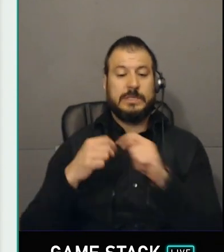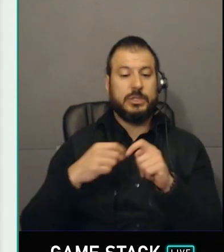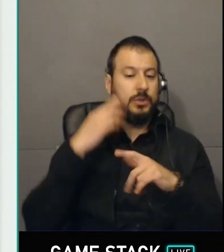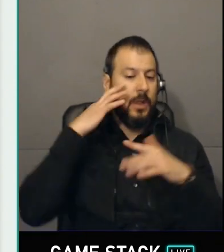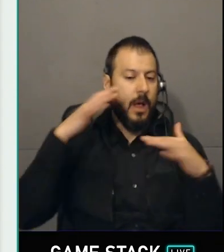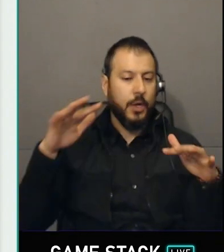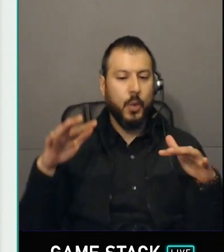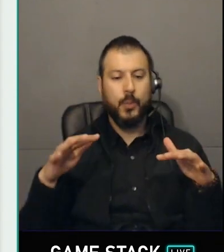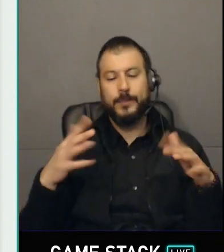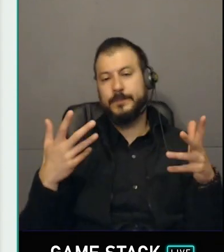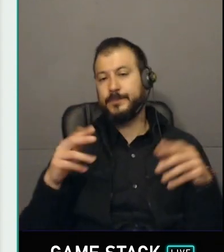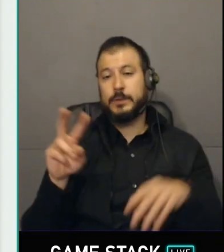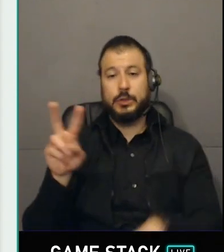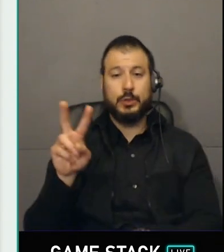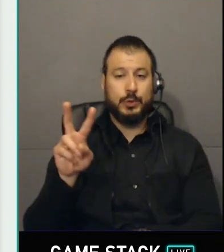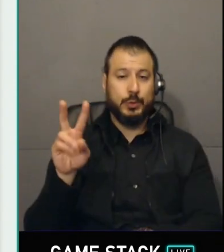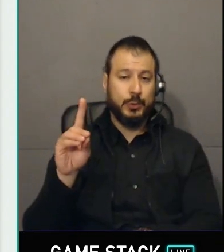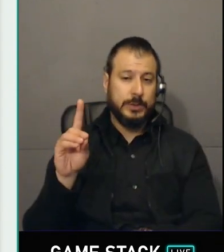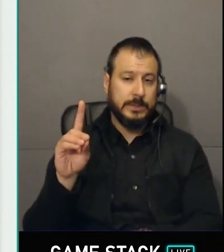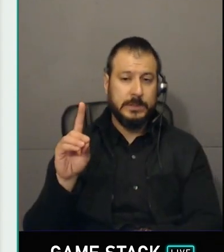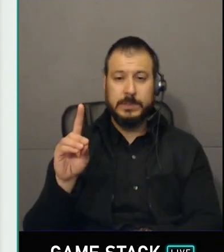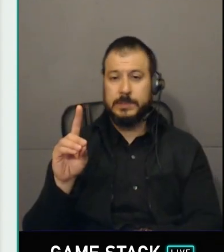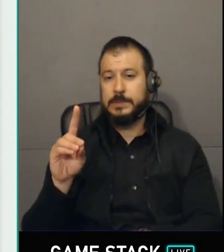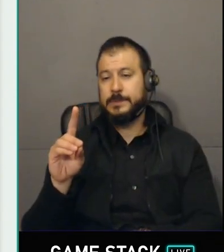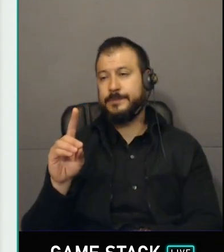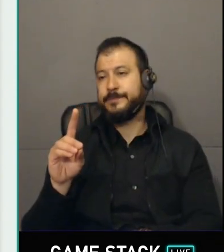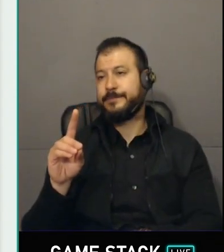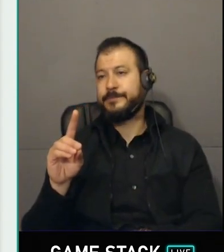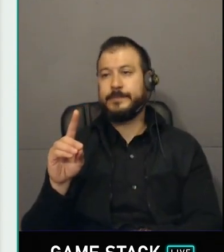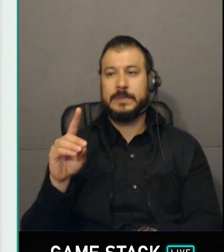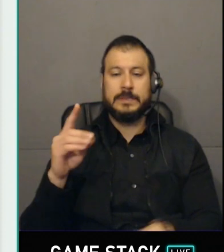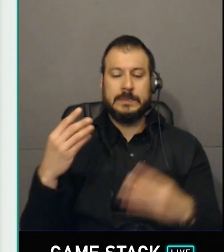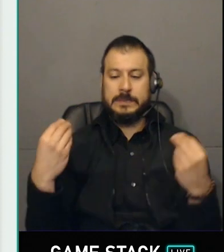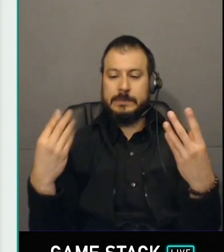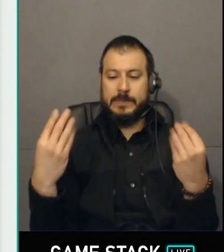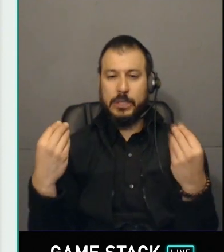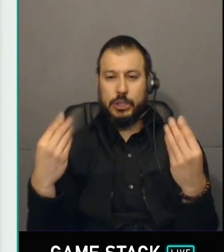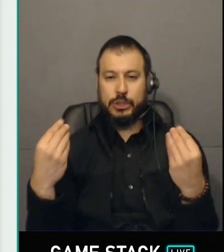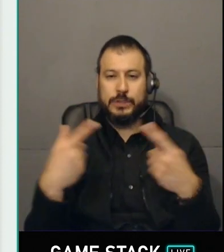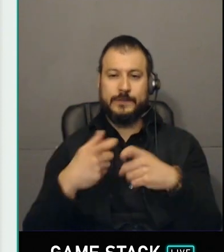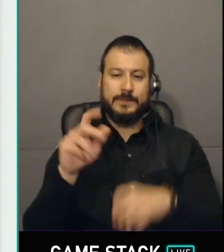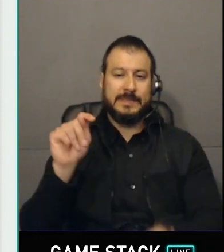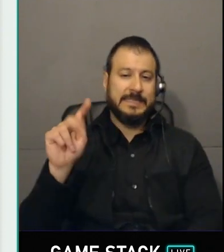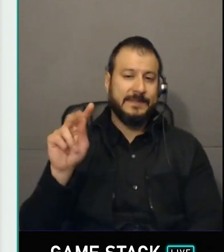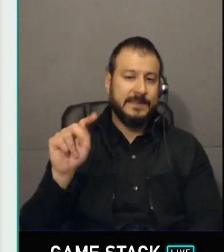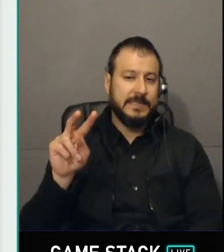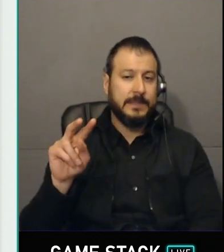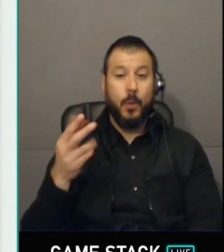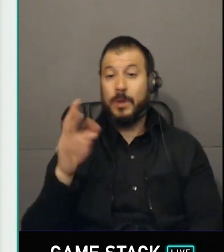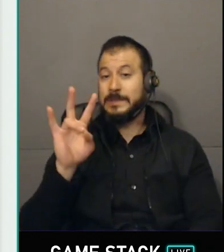whether it's 2D speakers off of your TV or even a 7.1 home theater system,